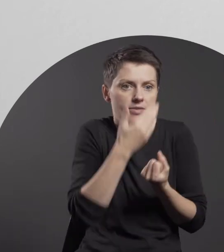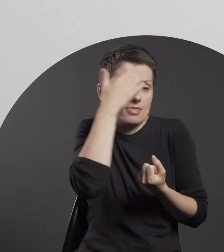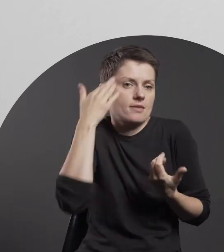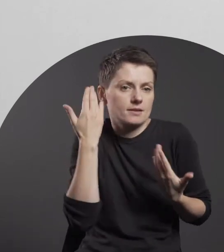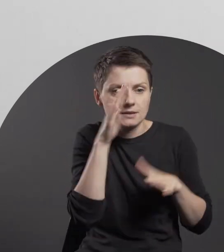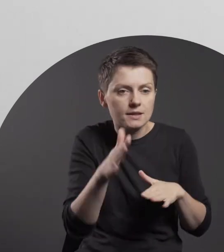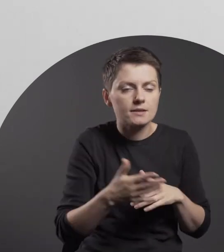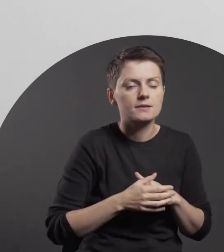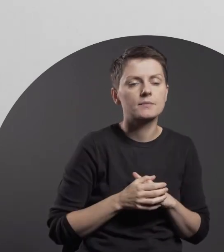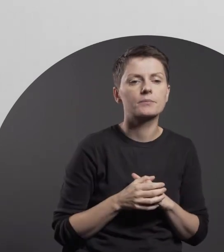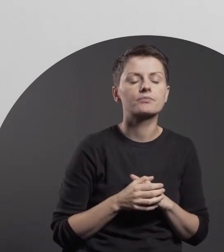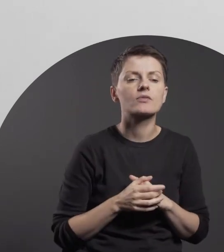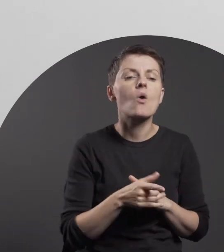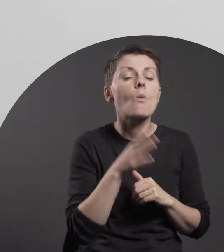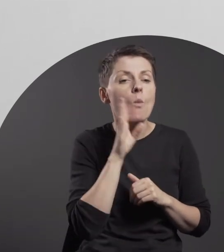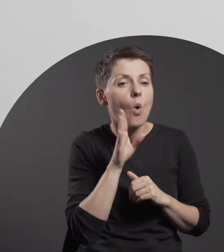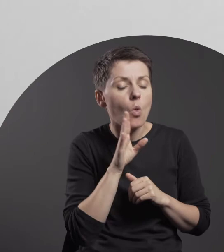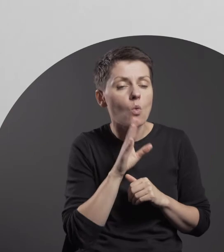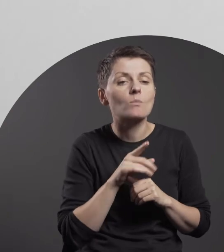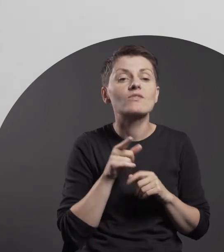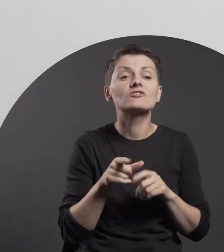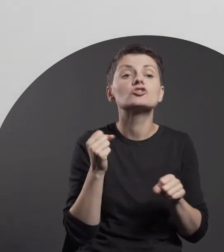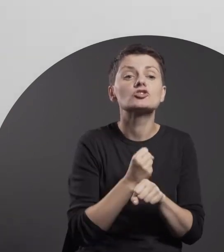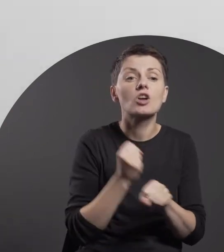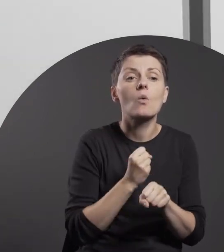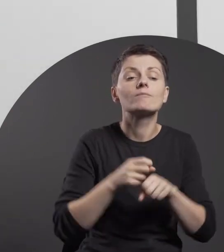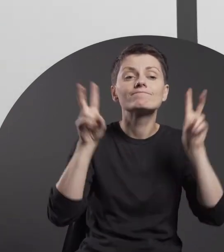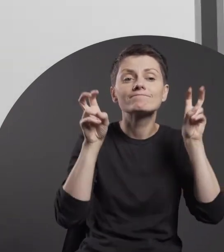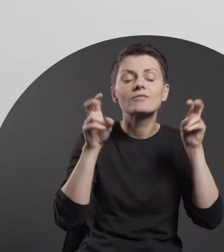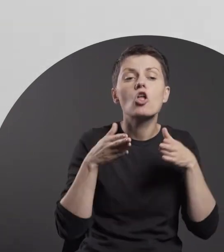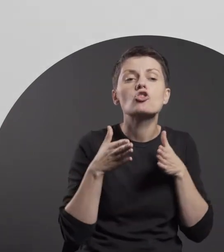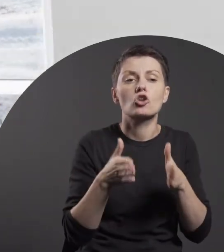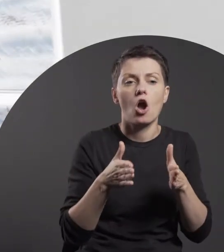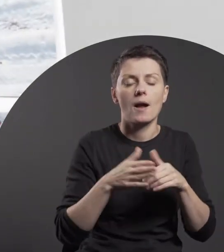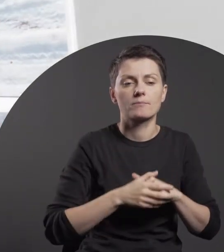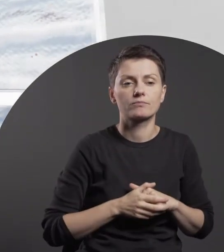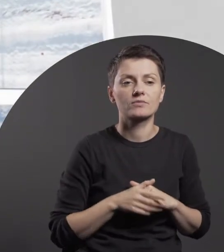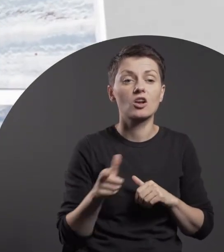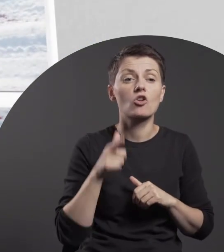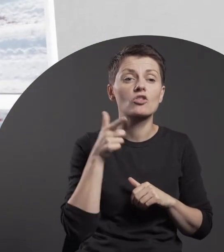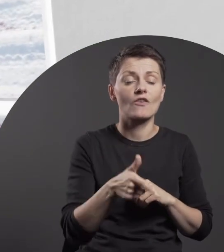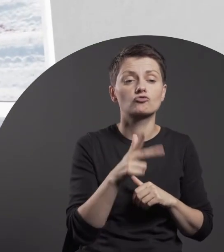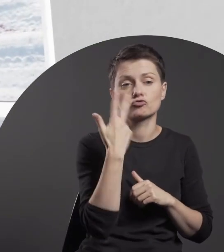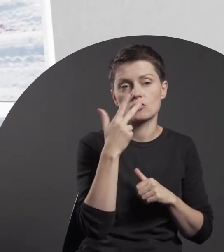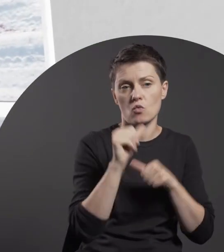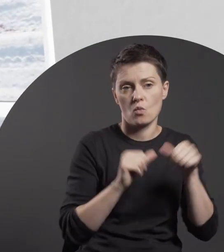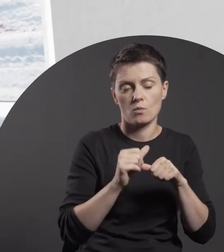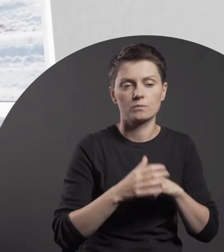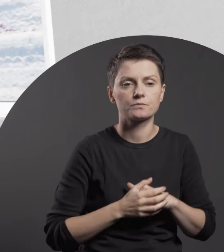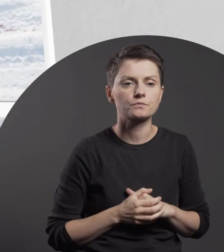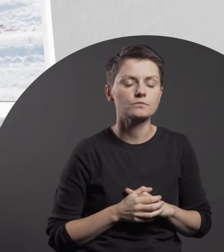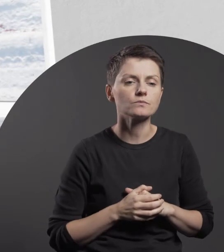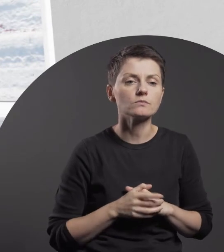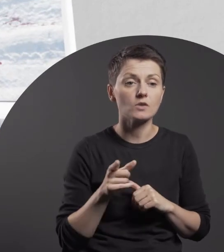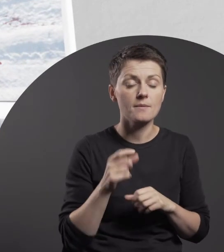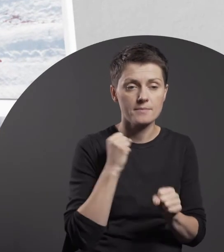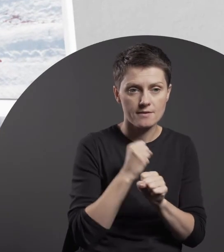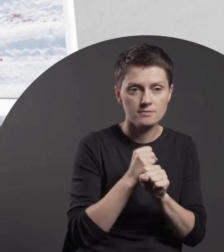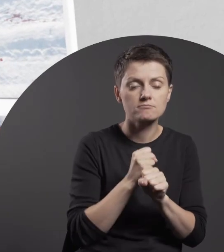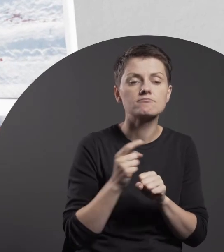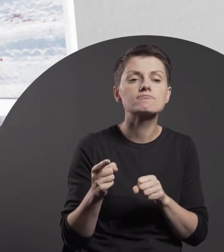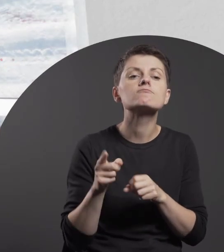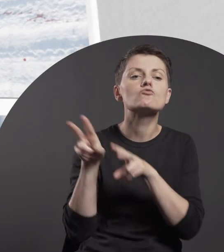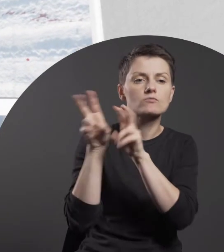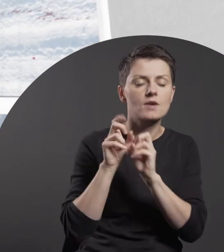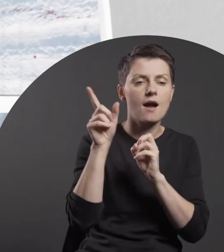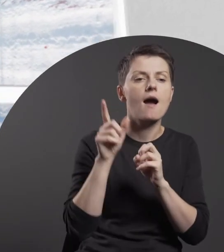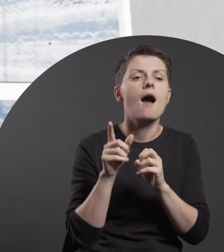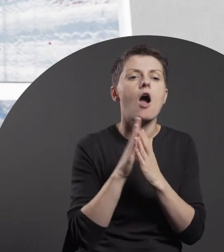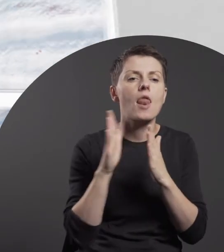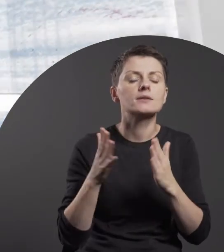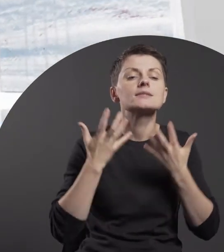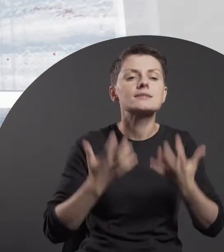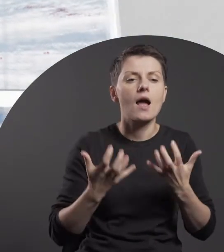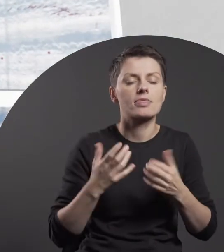“Road” (2003) is no exception. Part of the collection of the Zachęta National Gallery of Art,